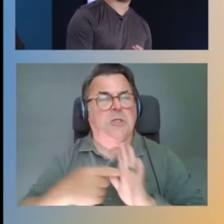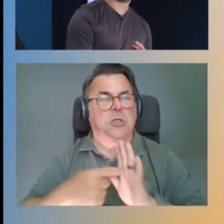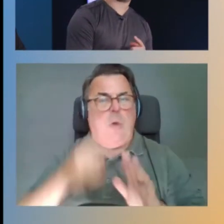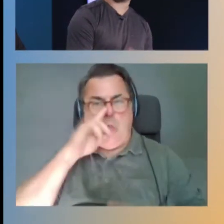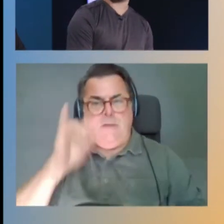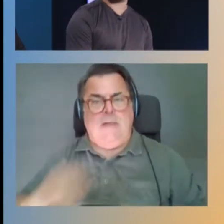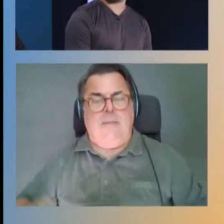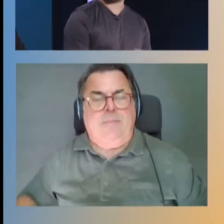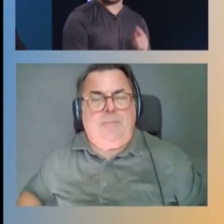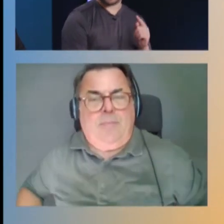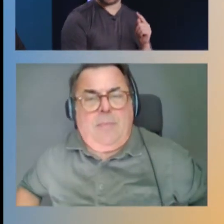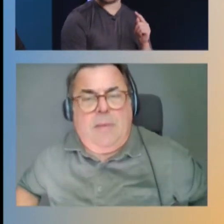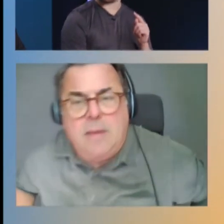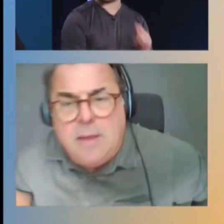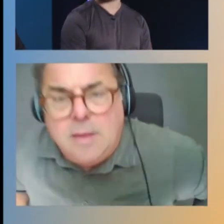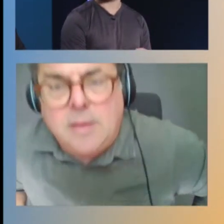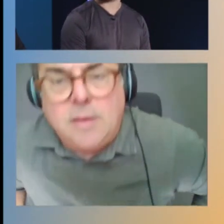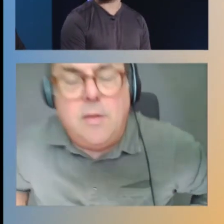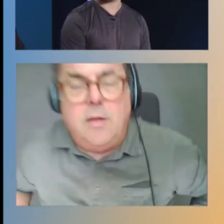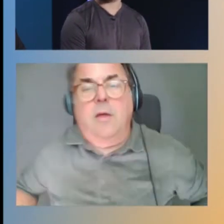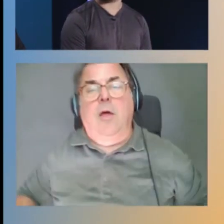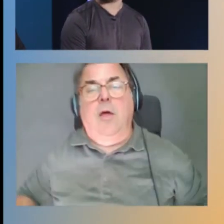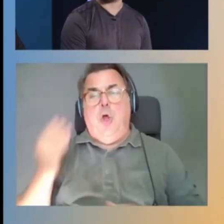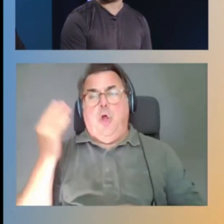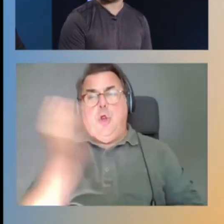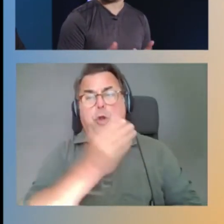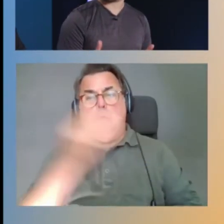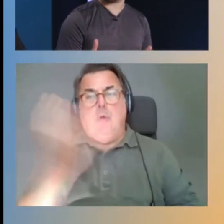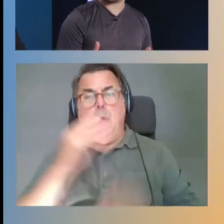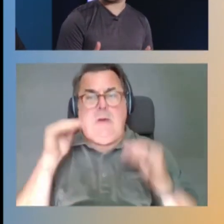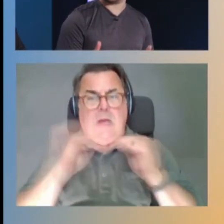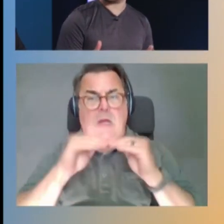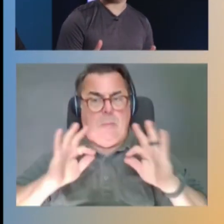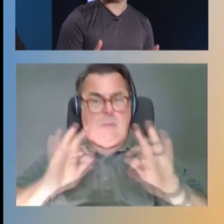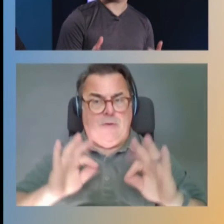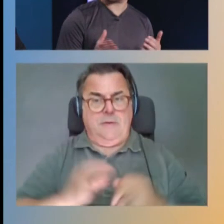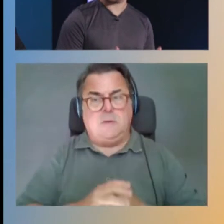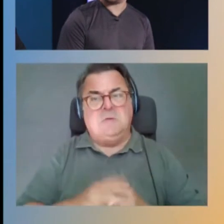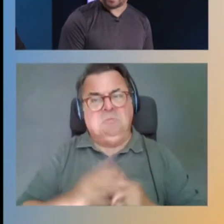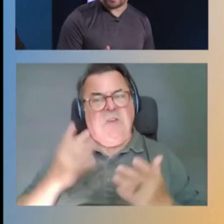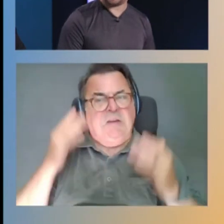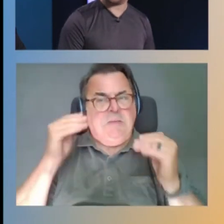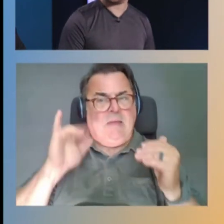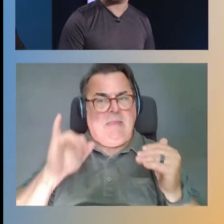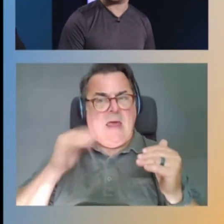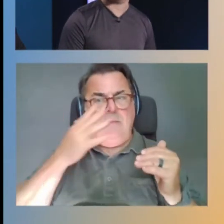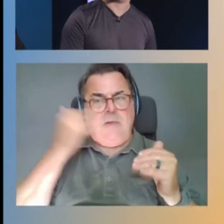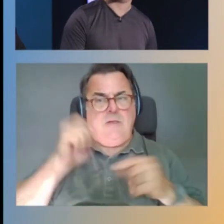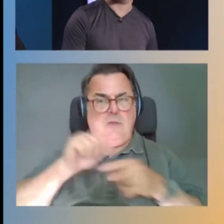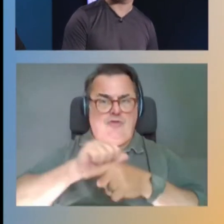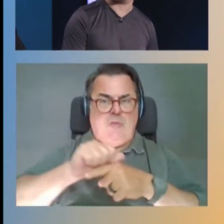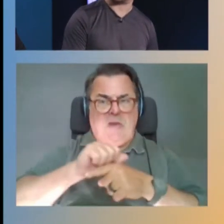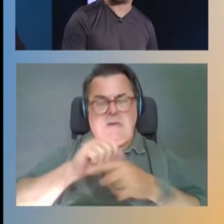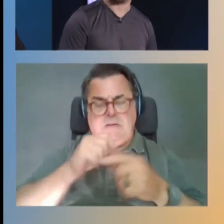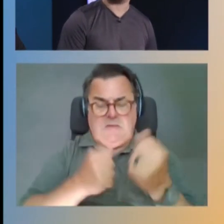So throughput is just as good as before, and we expected that because Trainium natively supports stochastic rounding,